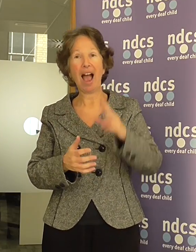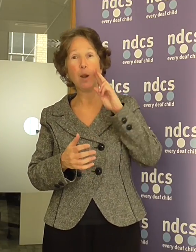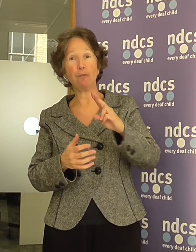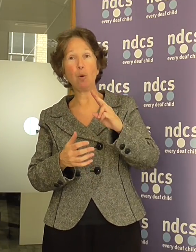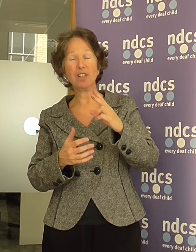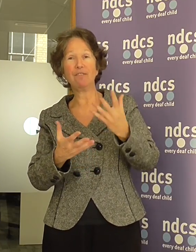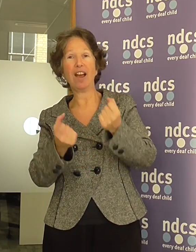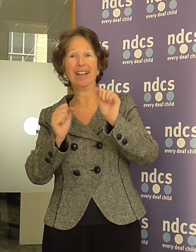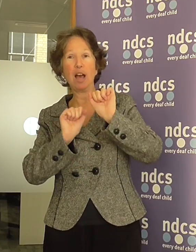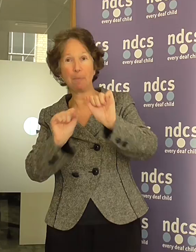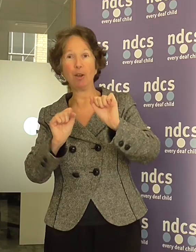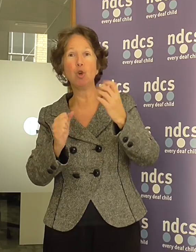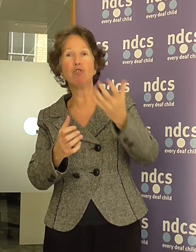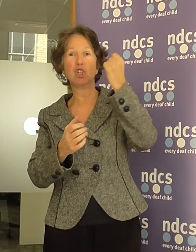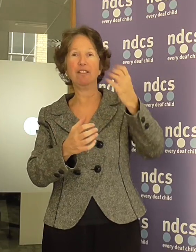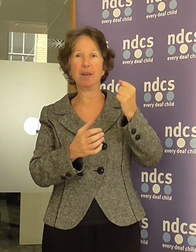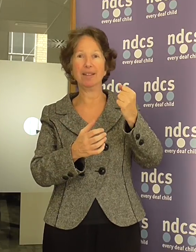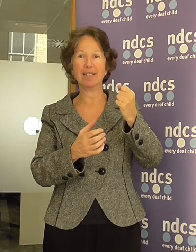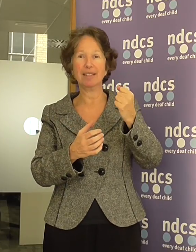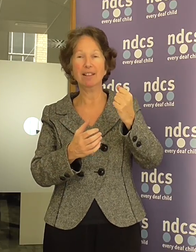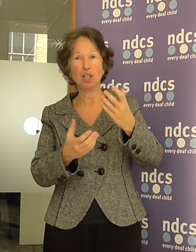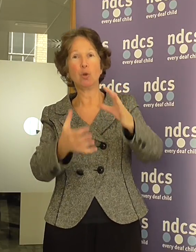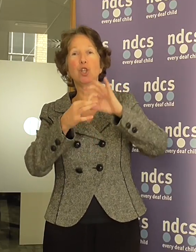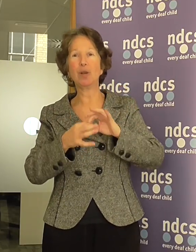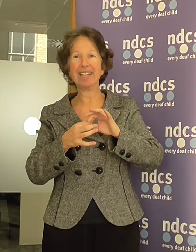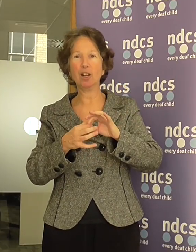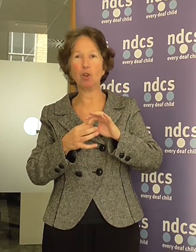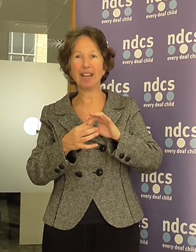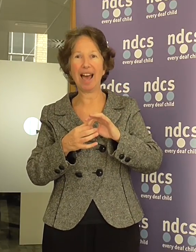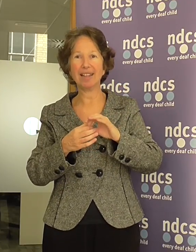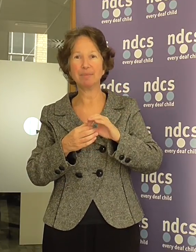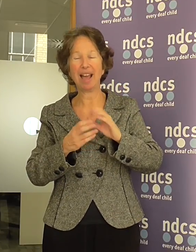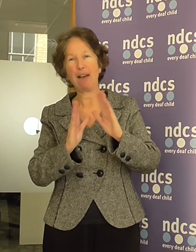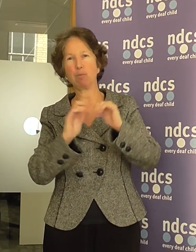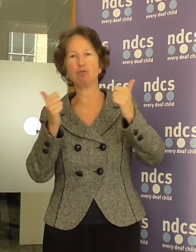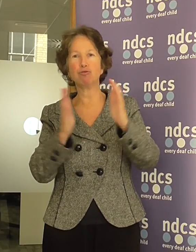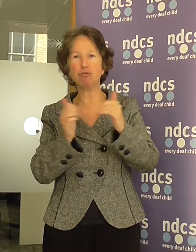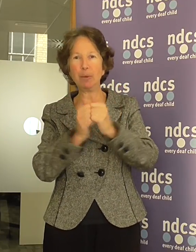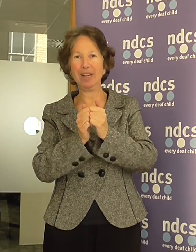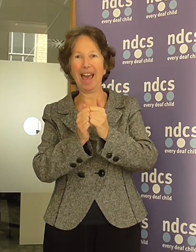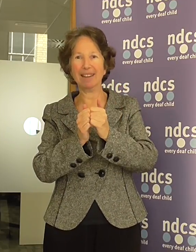I look forward to finding out about your achievements so do get in contact. Have a great weekend.